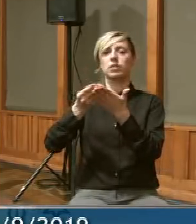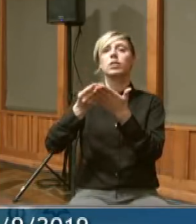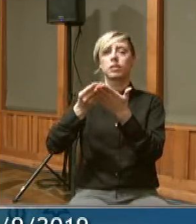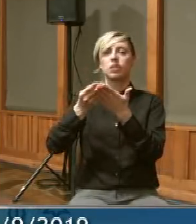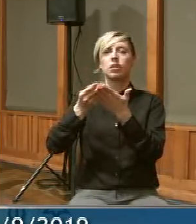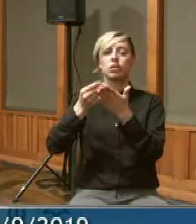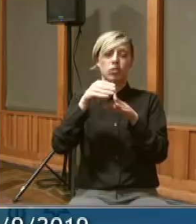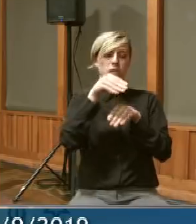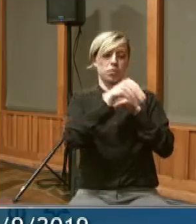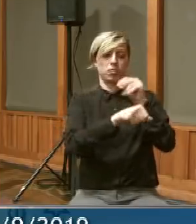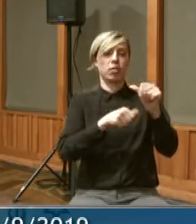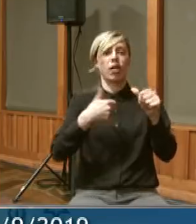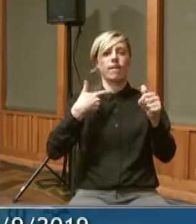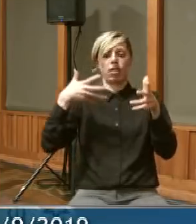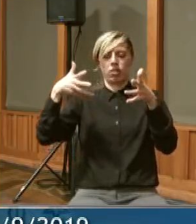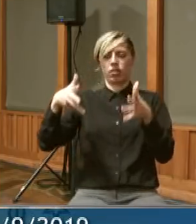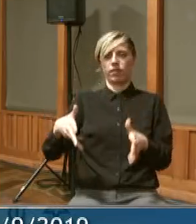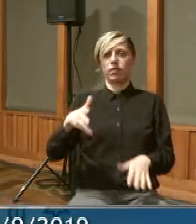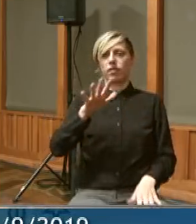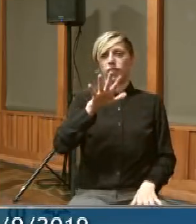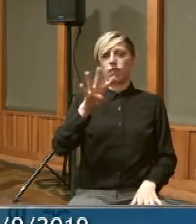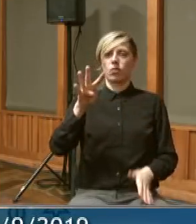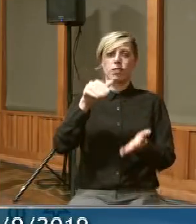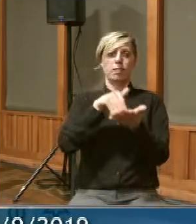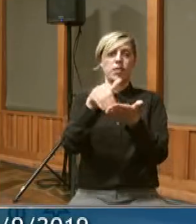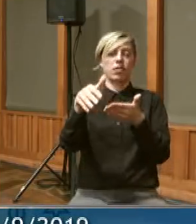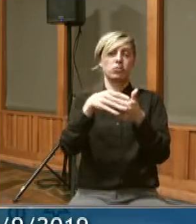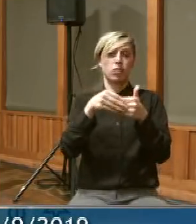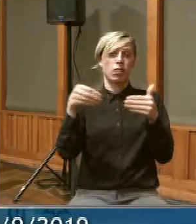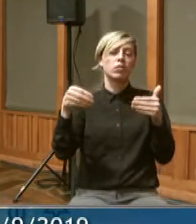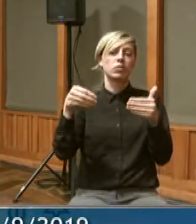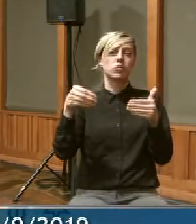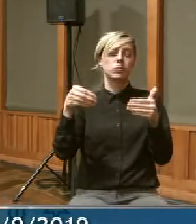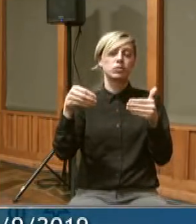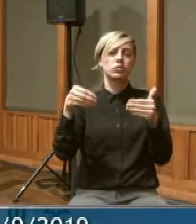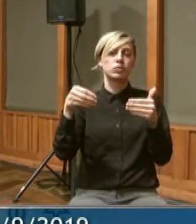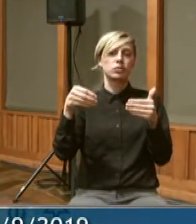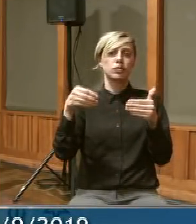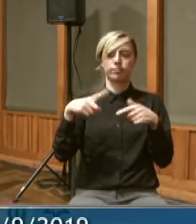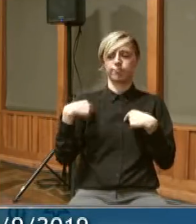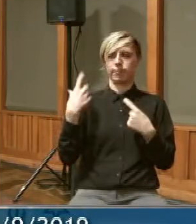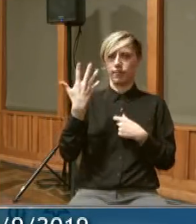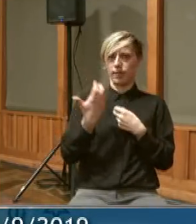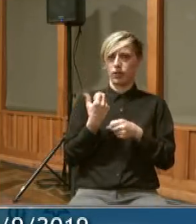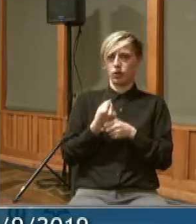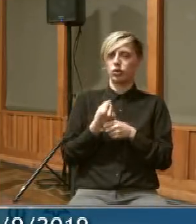THE RESULT OF THIS ANALYSIS HAS REVEALED THAT GENERAL FUND REVENUES OVER EXPENSES HAVE YIELDED AN AVERAGE 54 MILLION